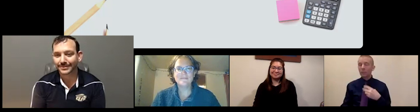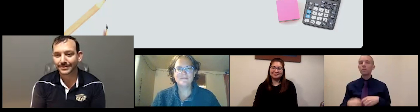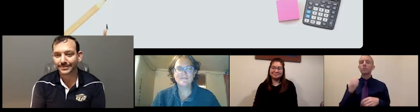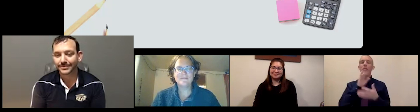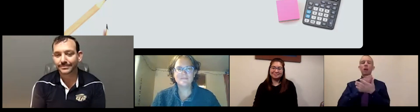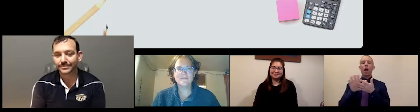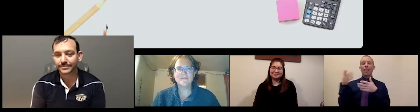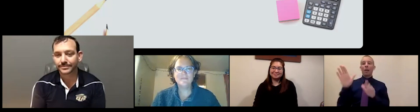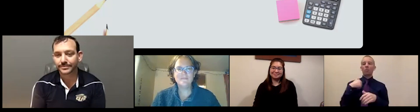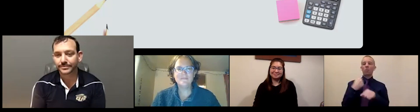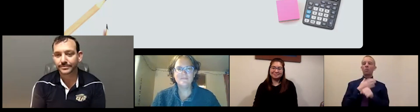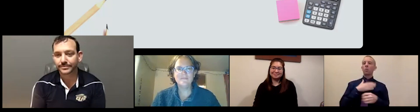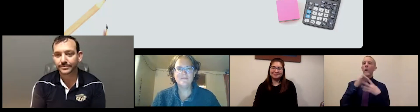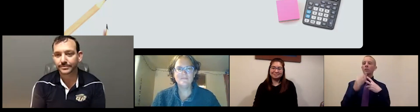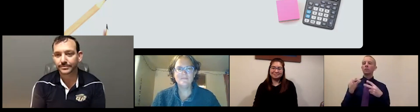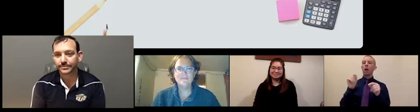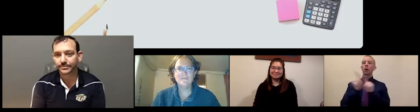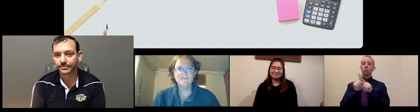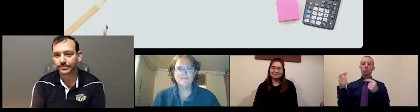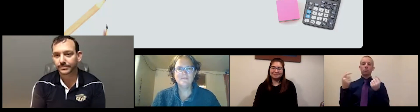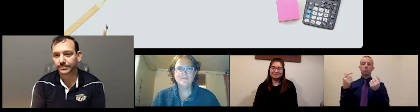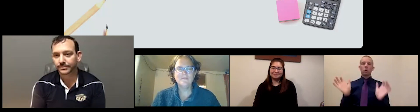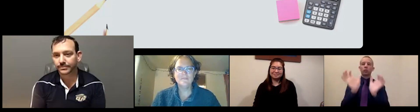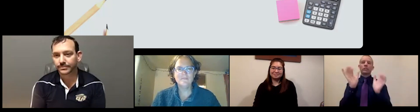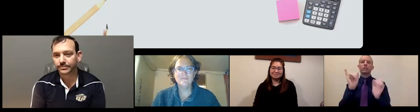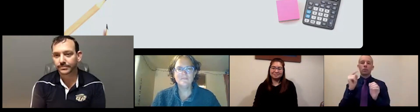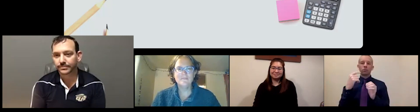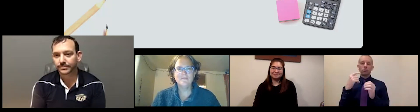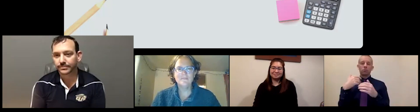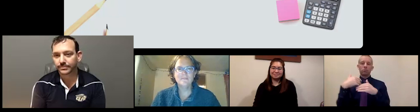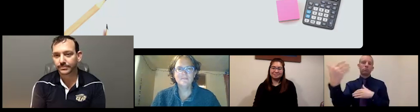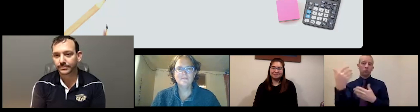It’s nice that they let me make my own choices as they pushed me forward.